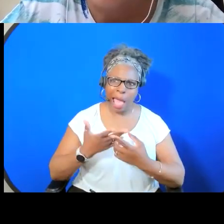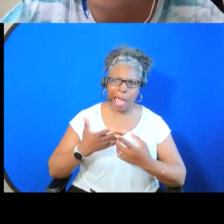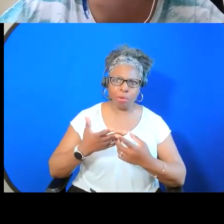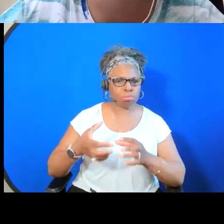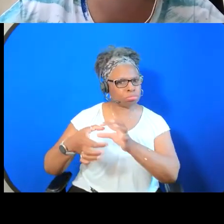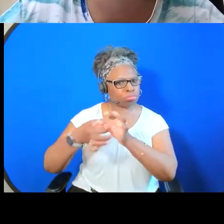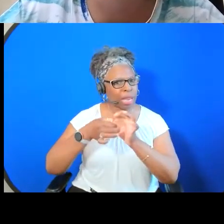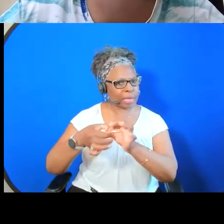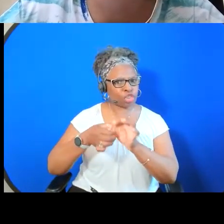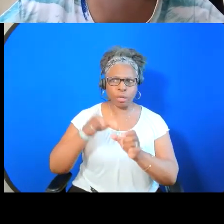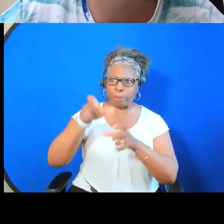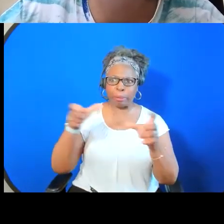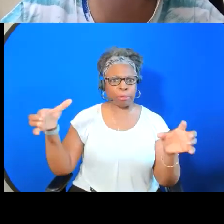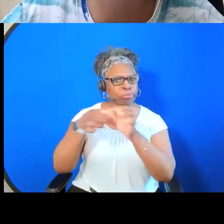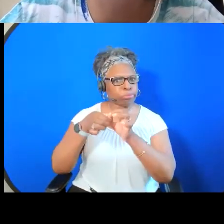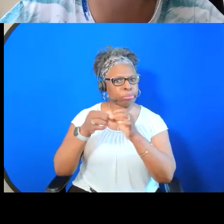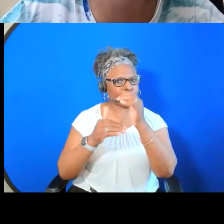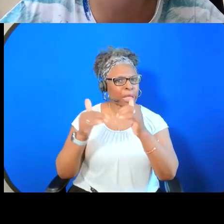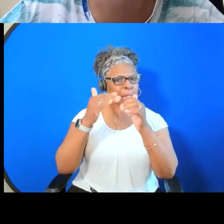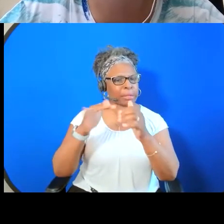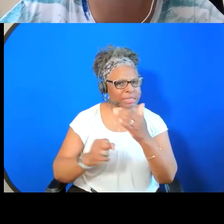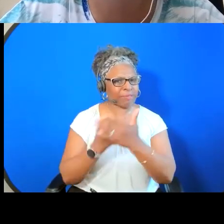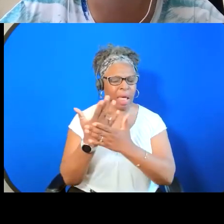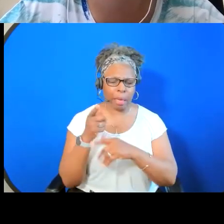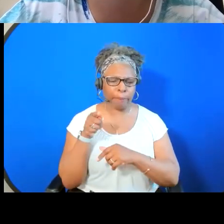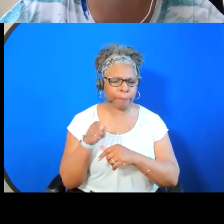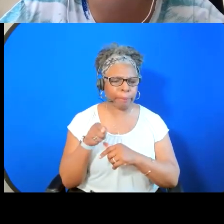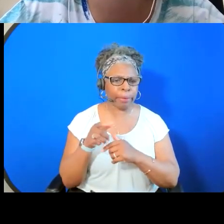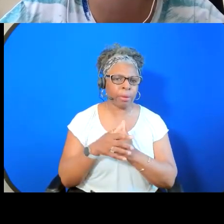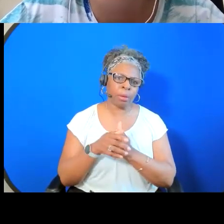And, and, and collective cooking as well becomes this kind of way to connect,